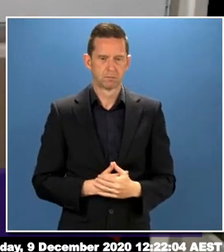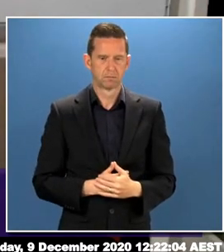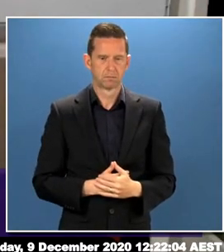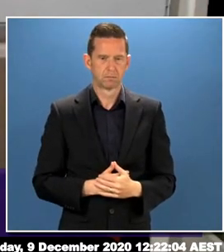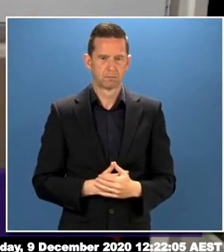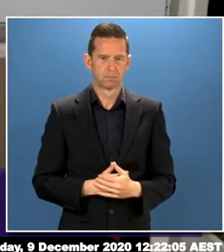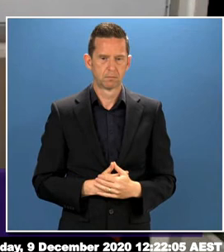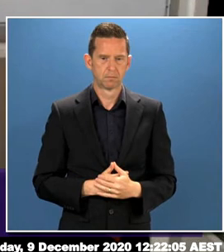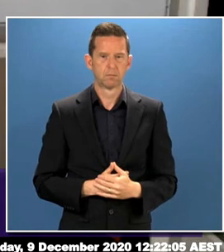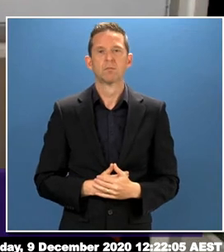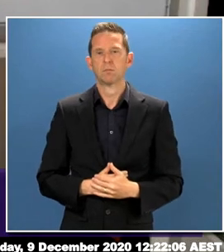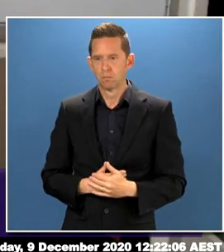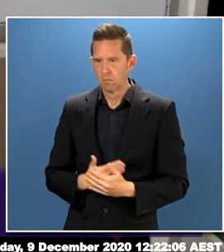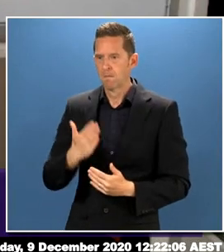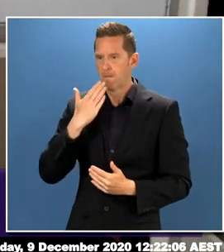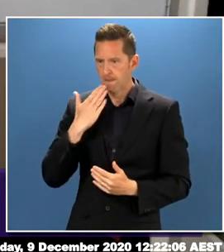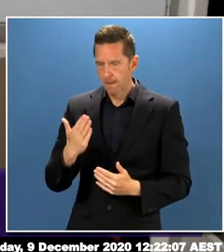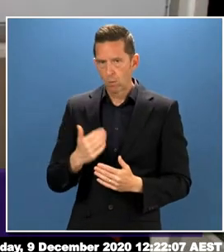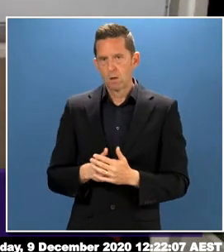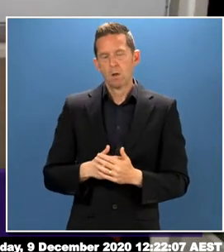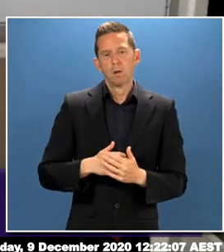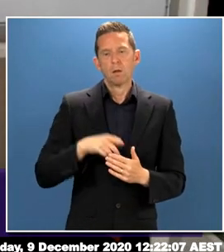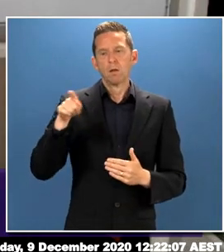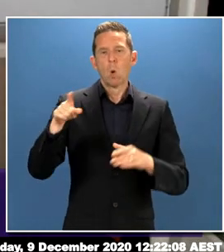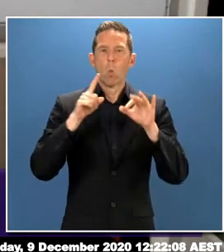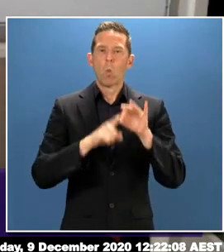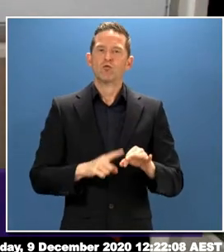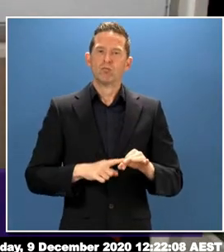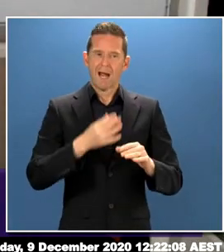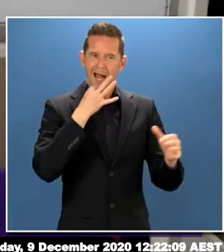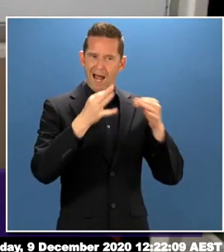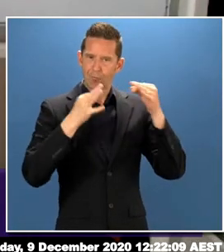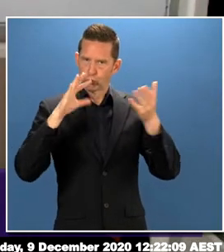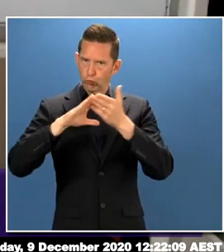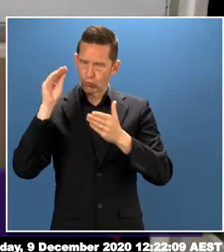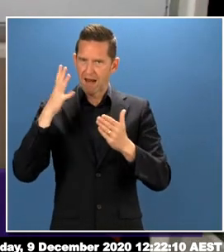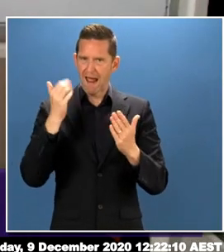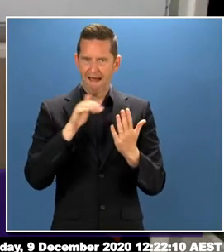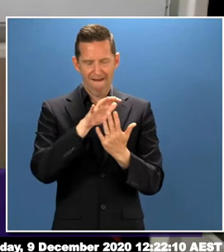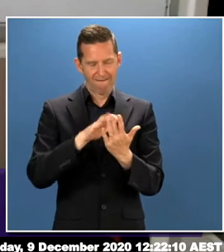Thank you. And in the questions that the students were asked, you, there was some data asked of whether